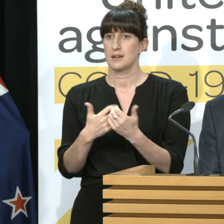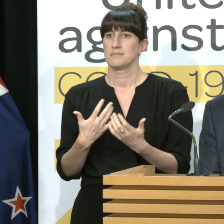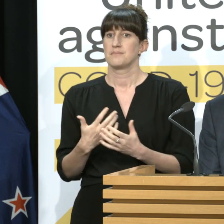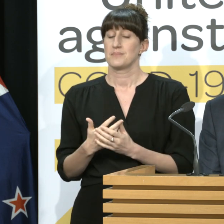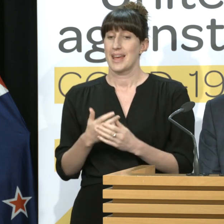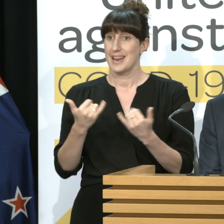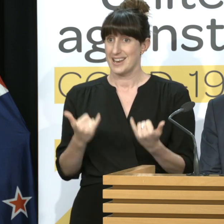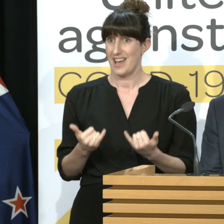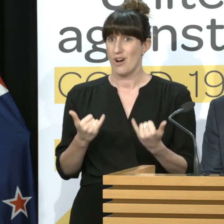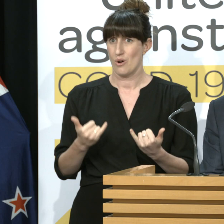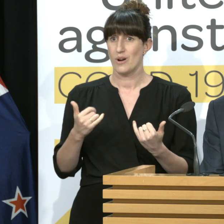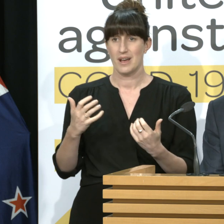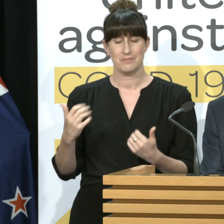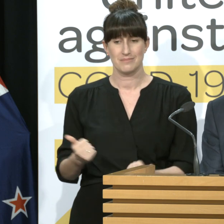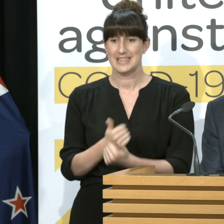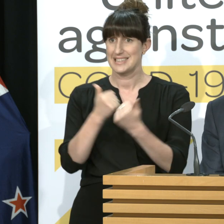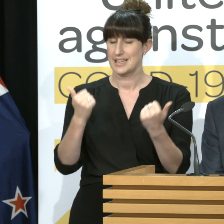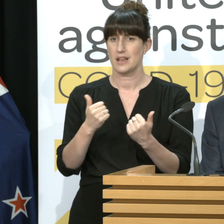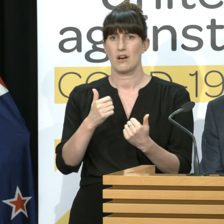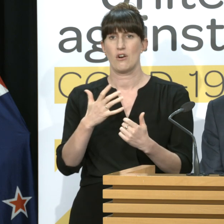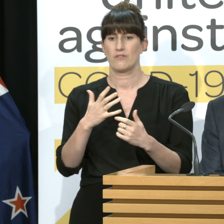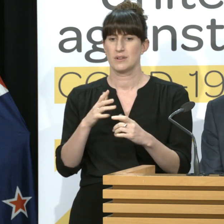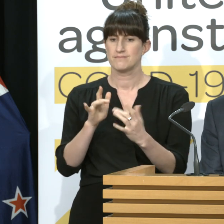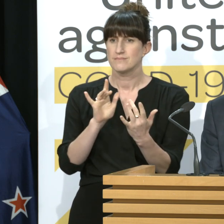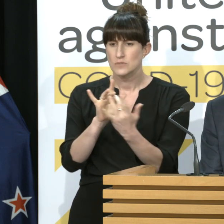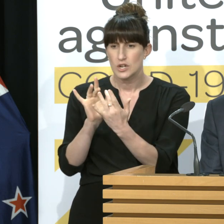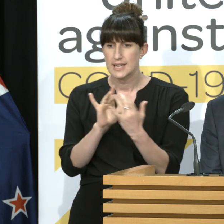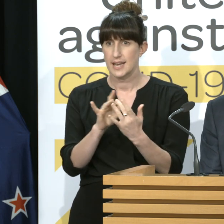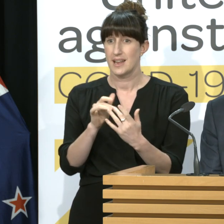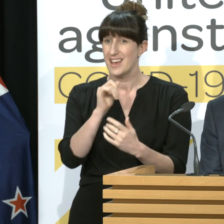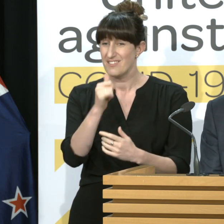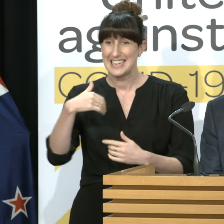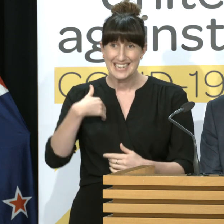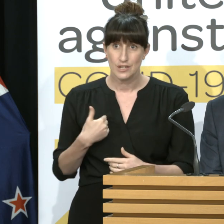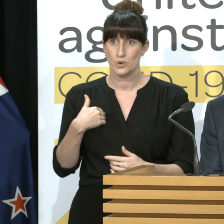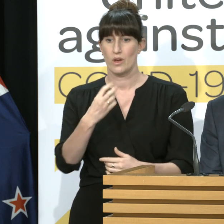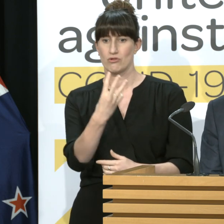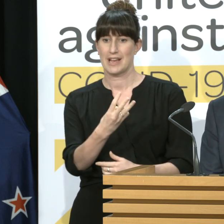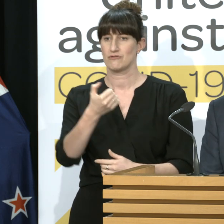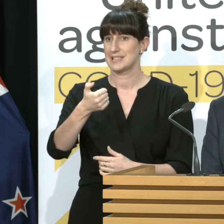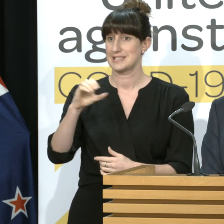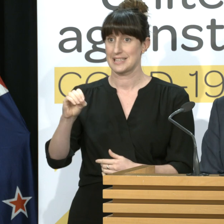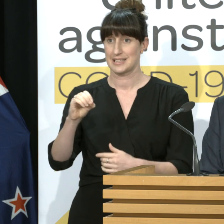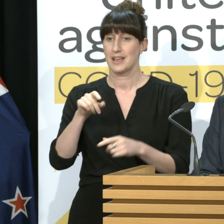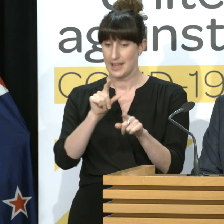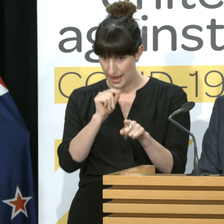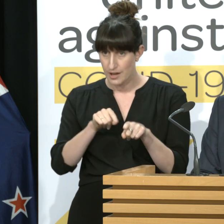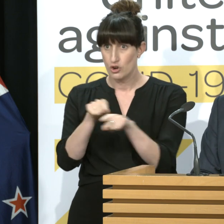cases per day and surge capacity to extend that to 500. The National Contact Tracing Solution